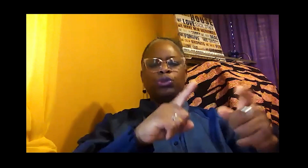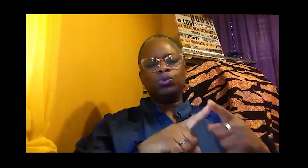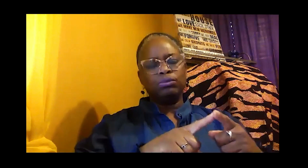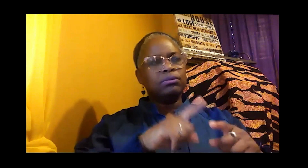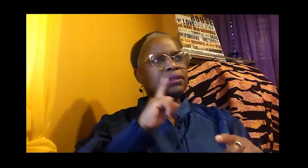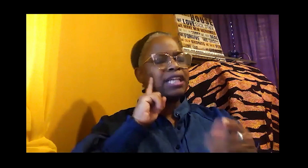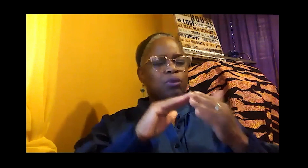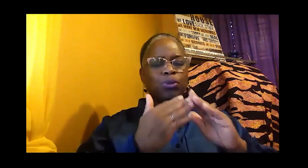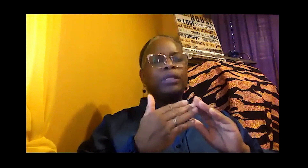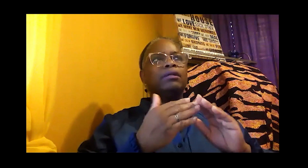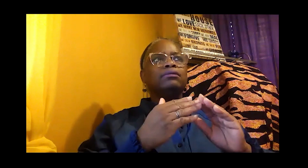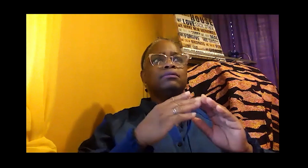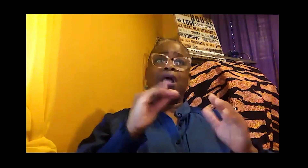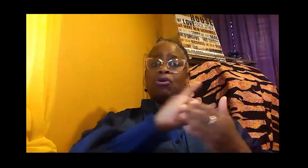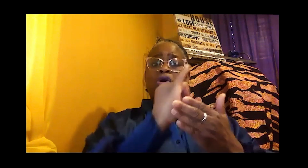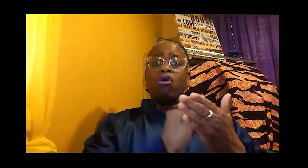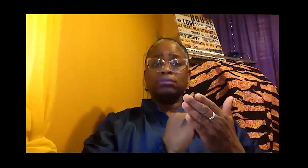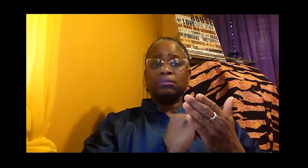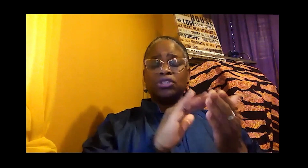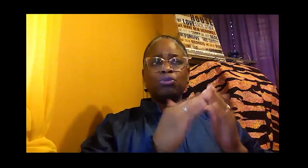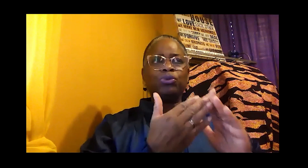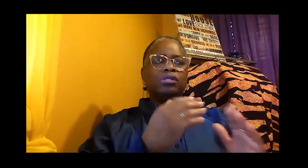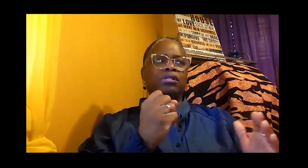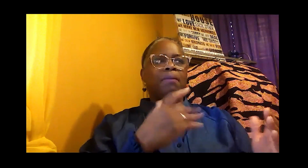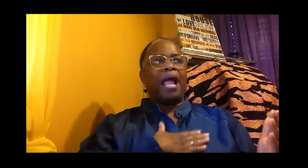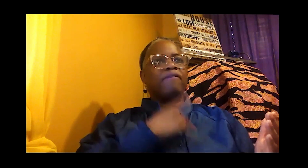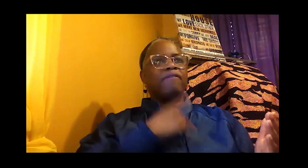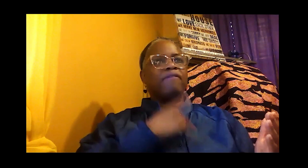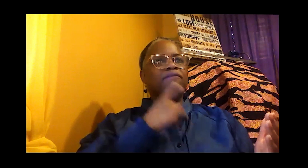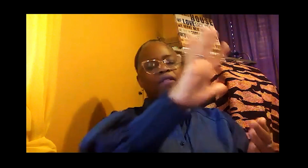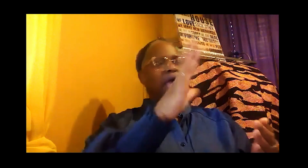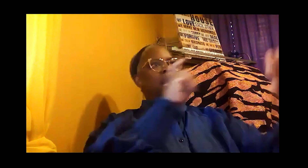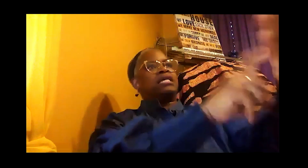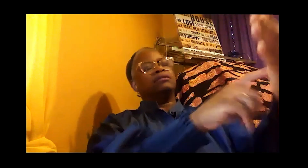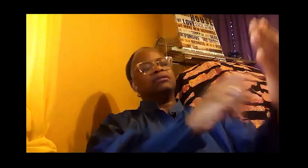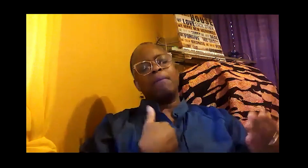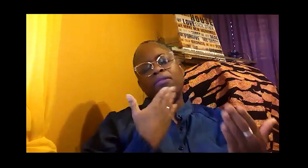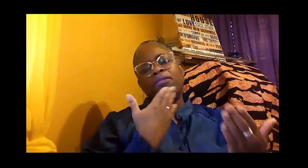as well as the arts community. It's nice to be recognized. Again, I'm extremely grateful.